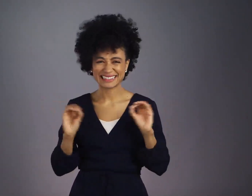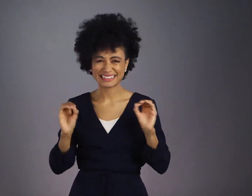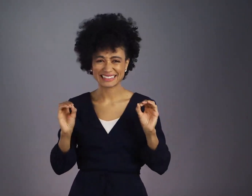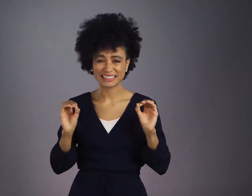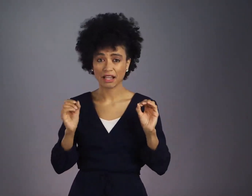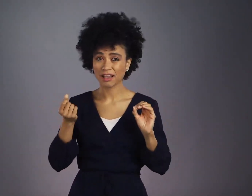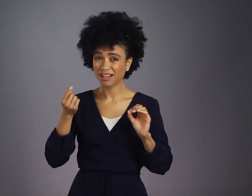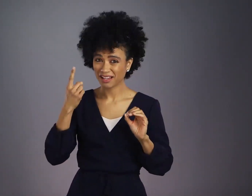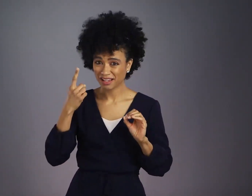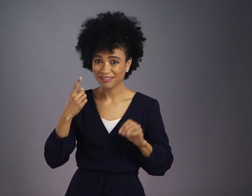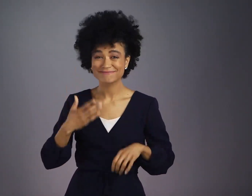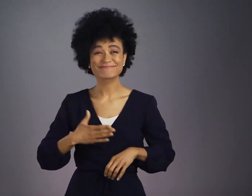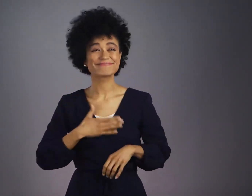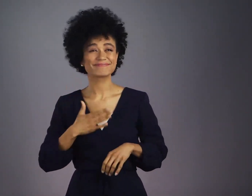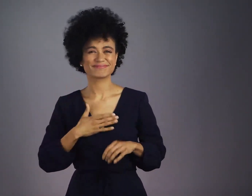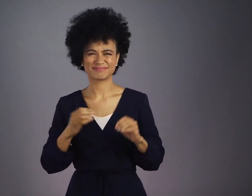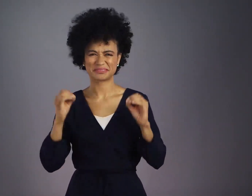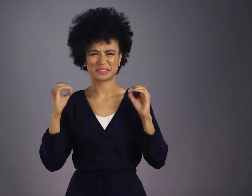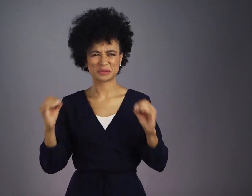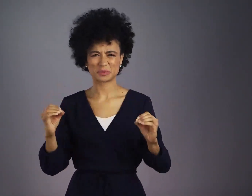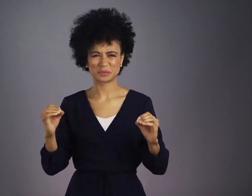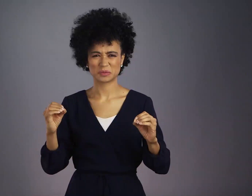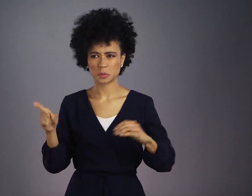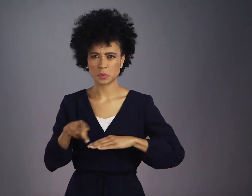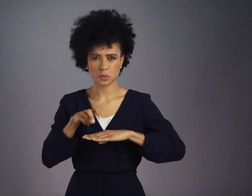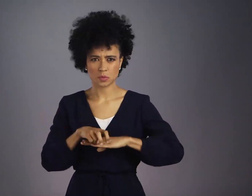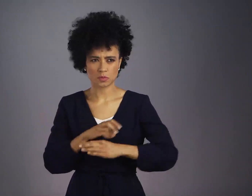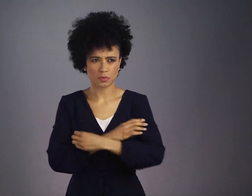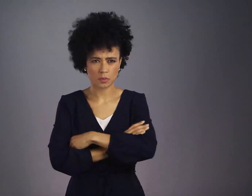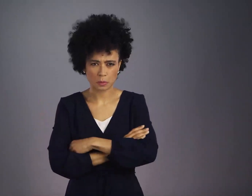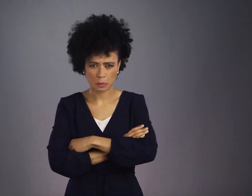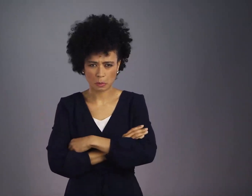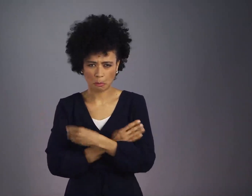If, on the other hand, they took nothing, their self-pity made them killjoys.